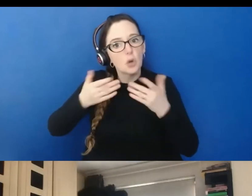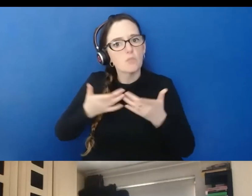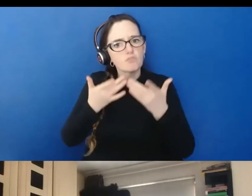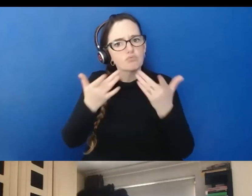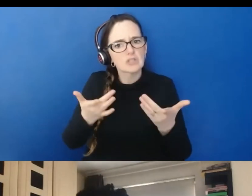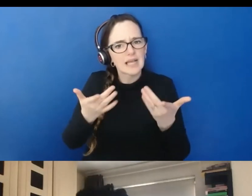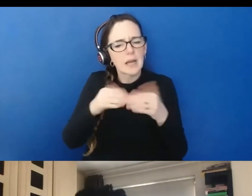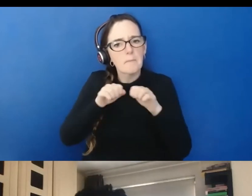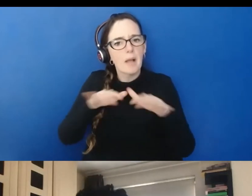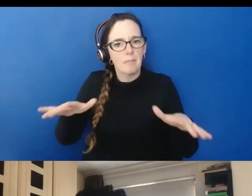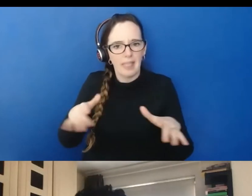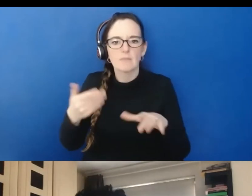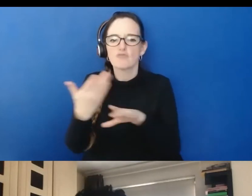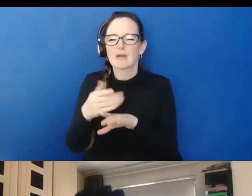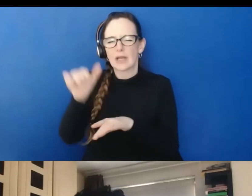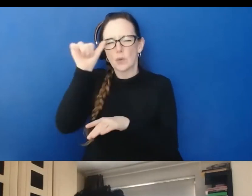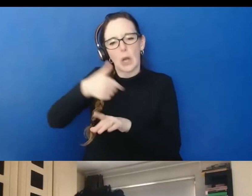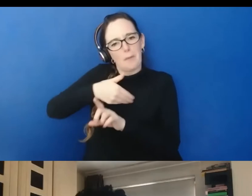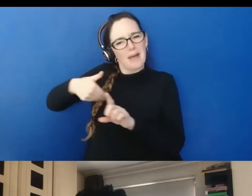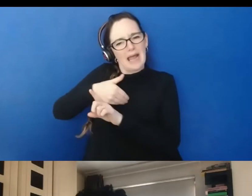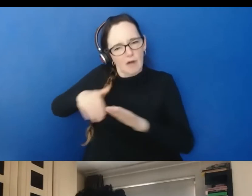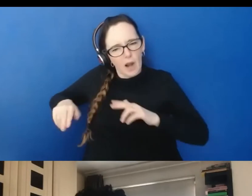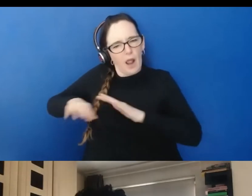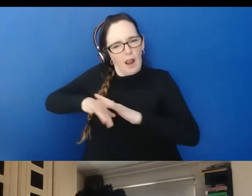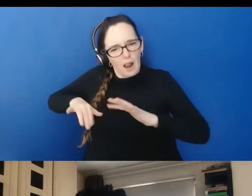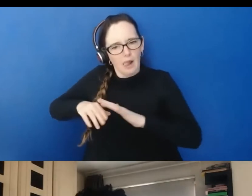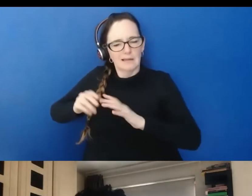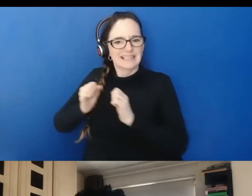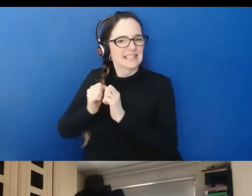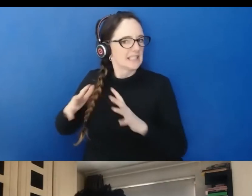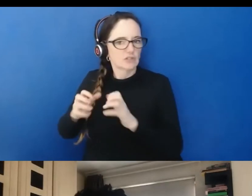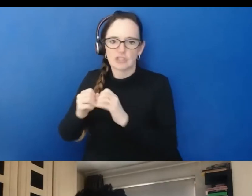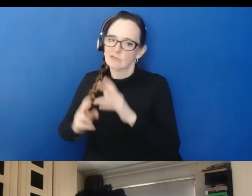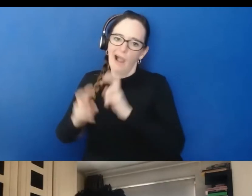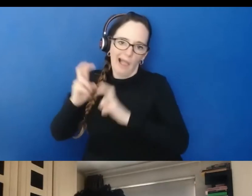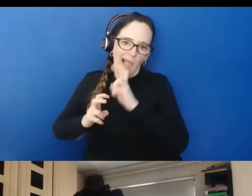how do you resolve them? >> SOLEDAD: I mean, it s funny because I have